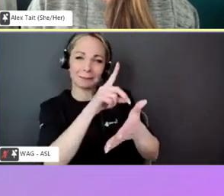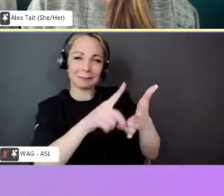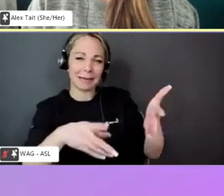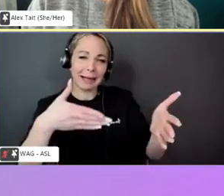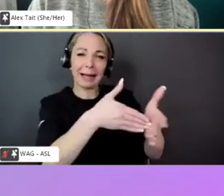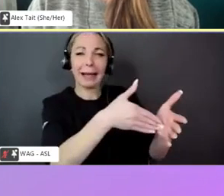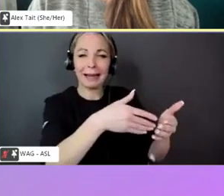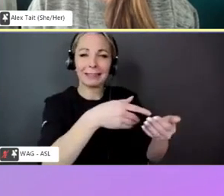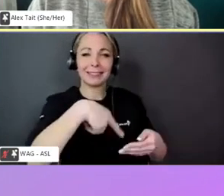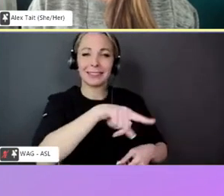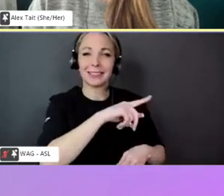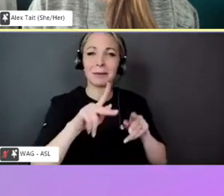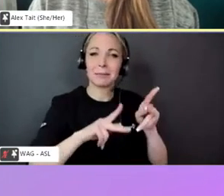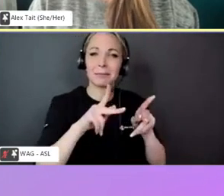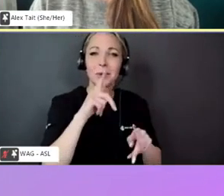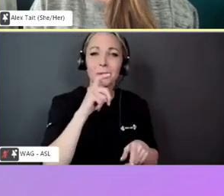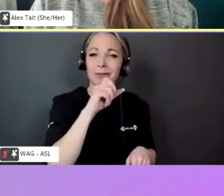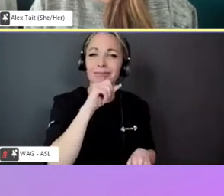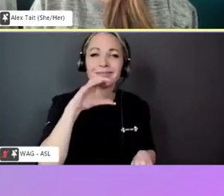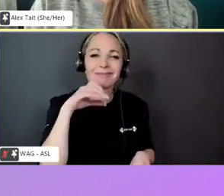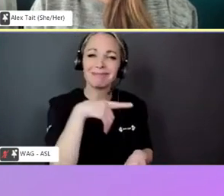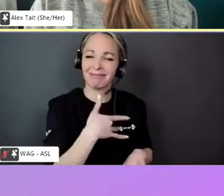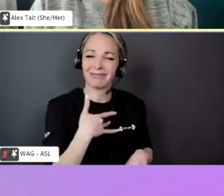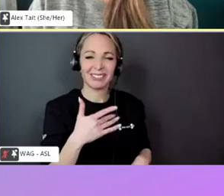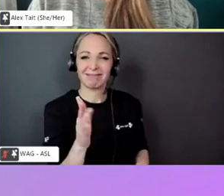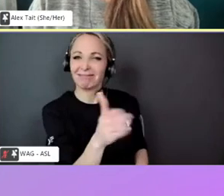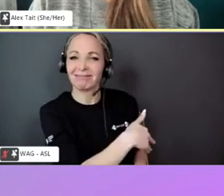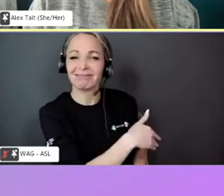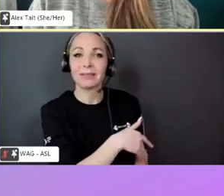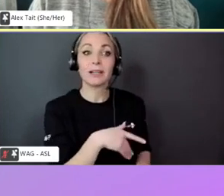itself is extremely ageist. On my screen I am showing an